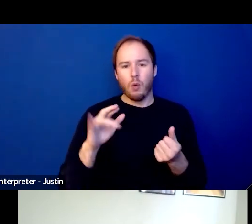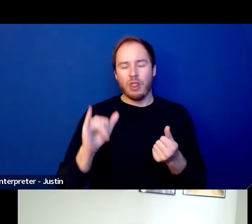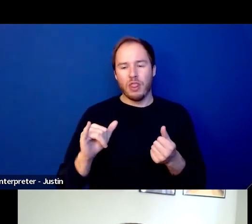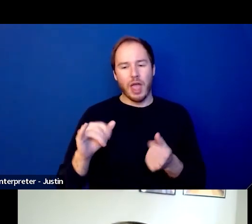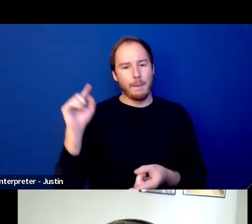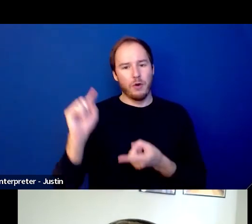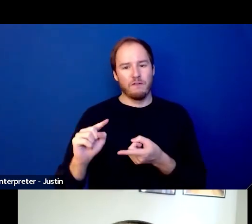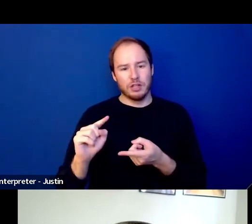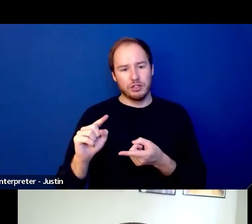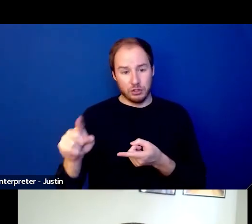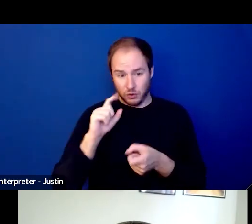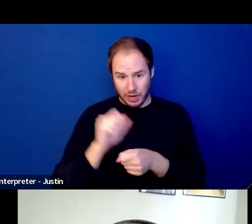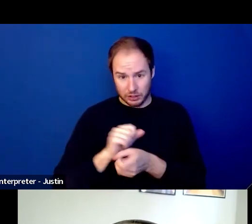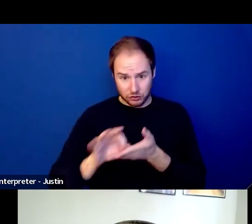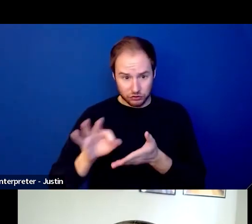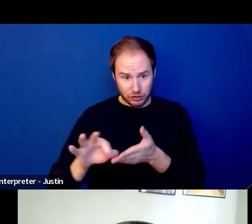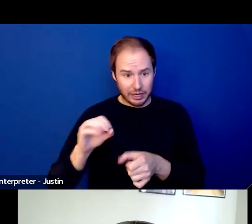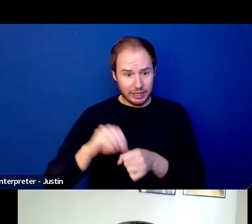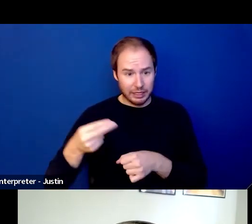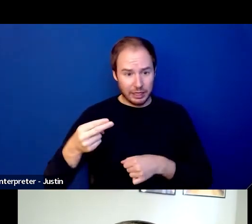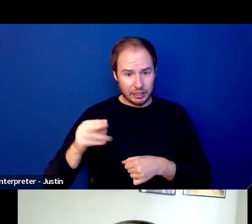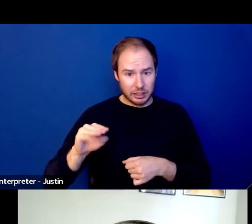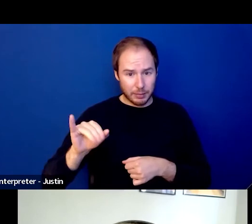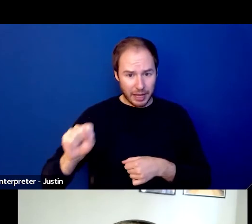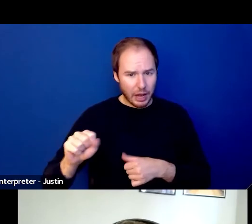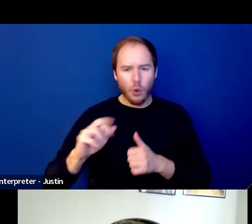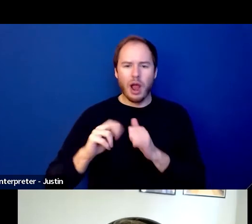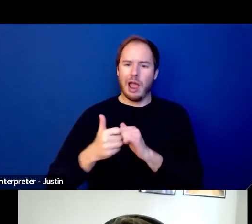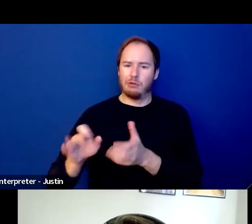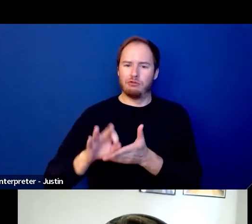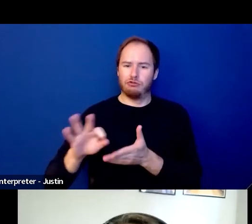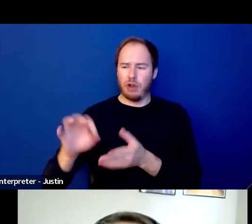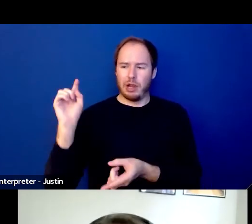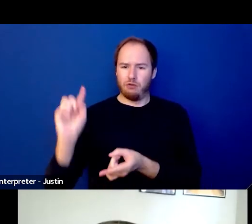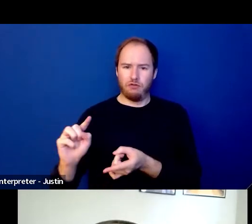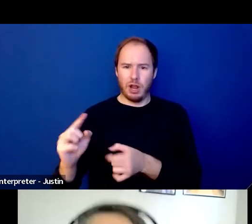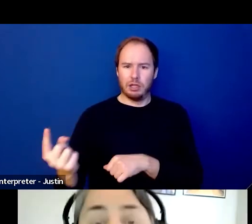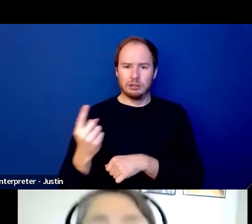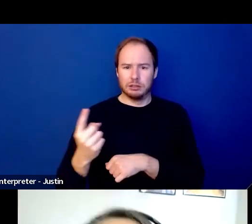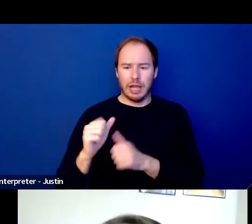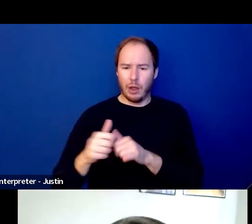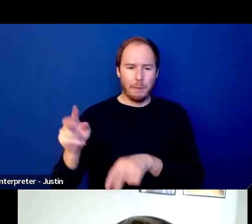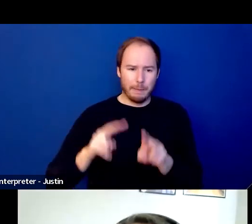Are you tracking that in HMIS somehow, and if not, how are you tracking to kind of, monitor what work is going into that